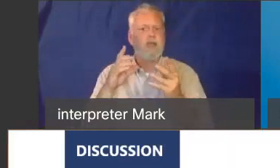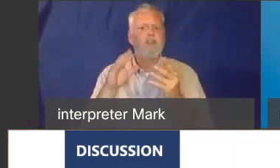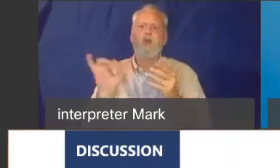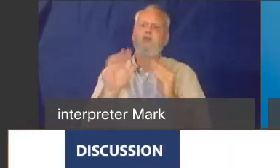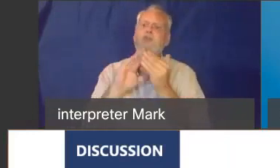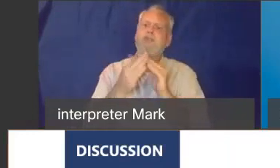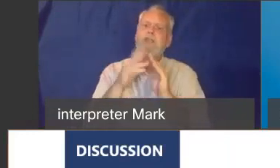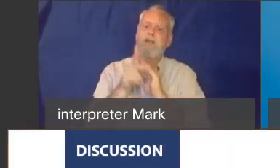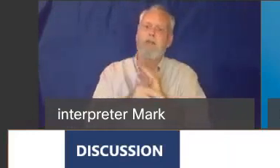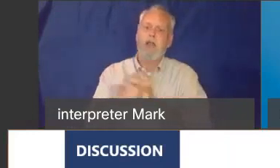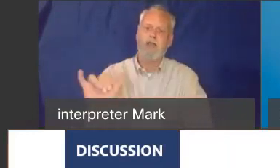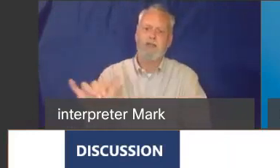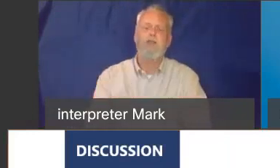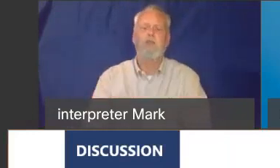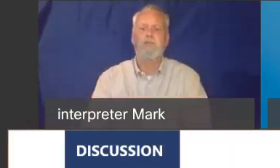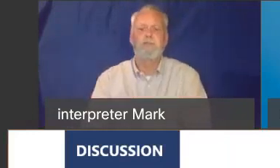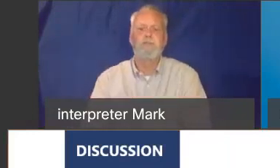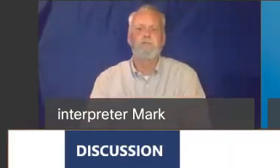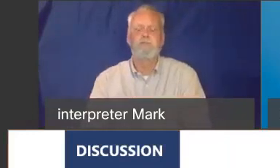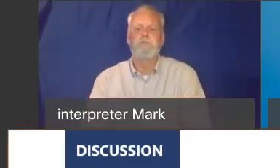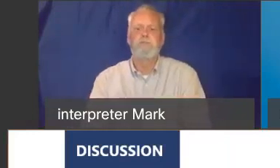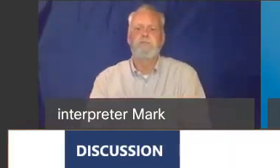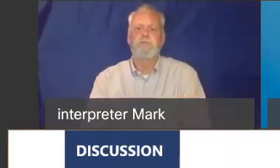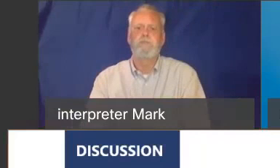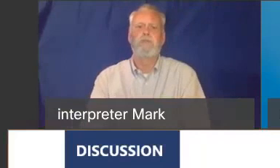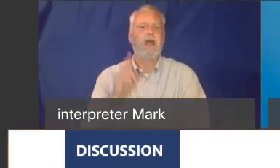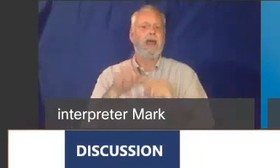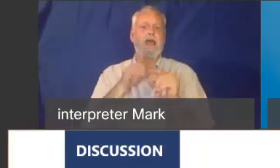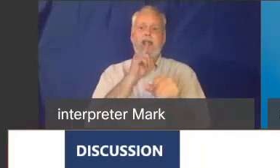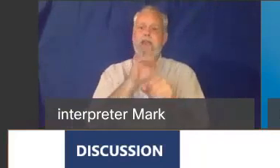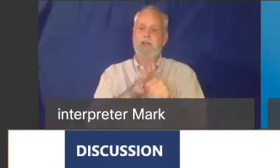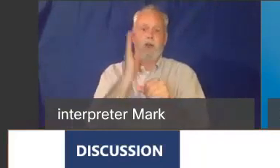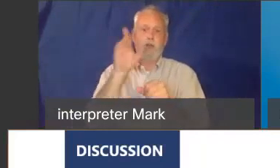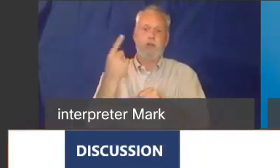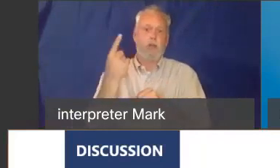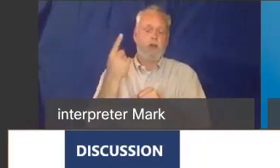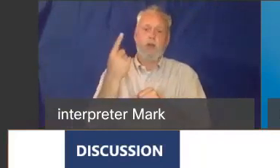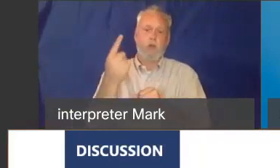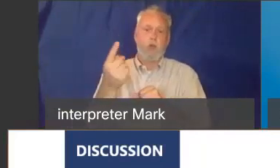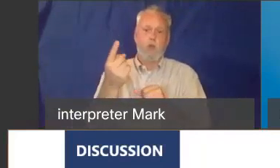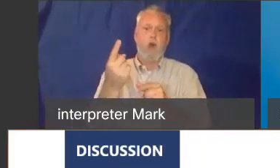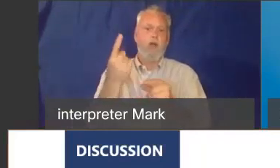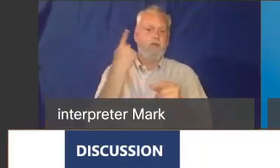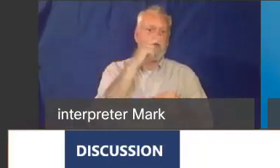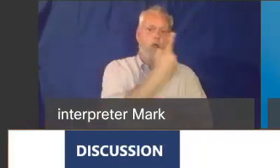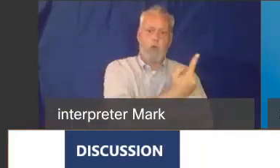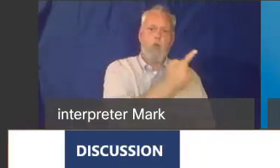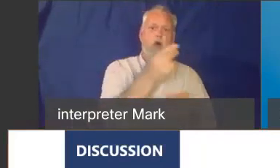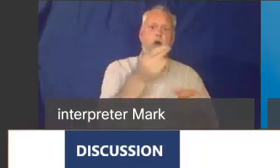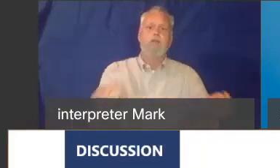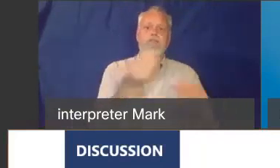It's it's not, I can't promise you, it's gonna be a 1 for for 1 replacement or a location of the replacement. So, this, these are these are.